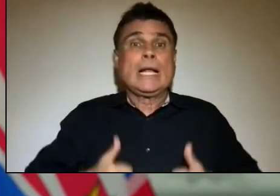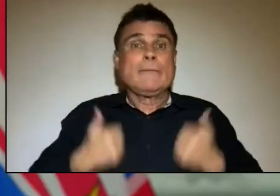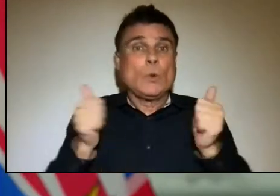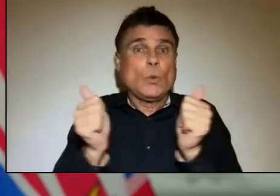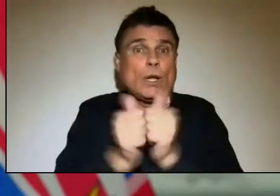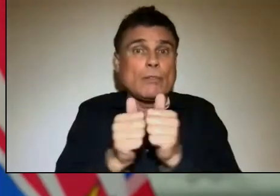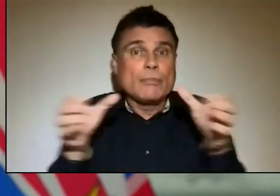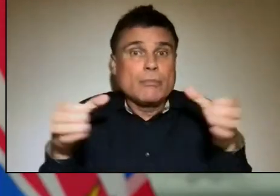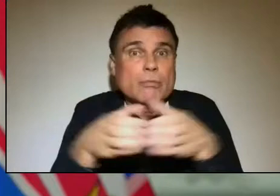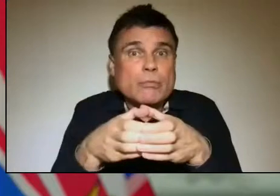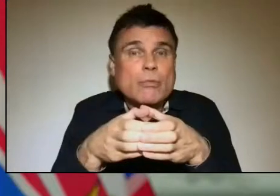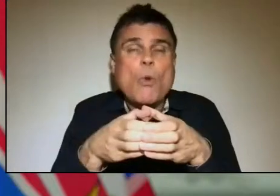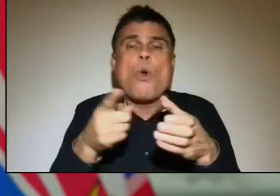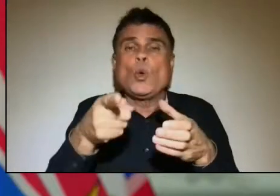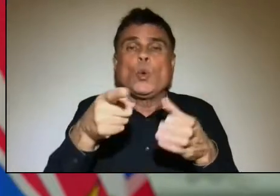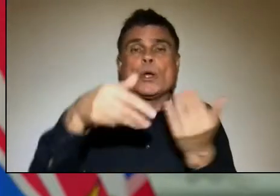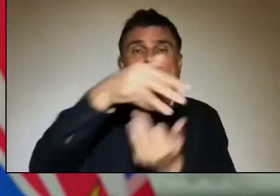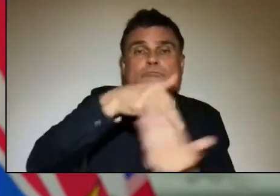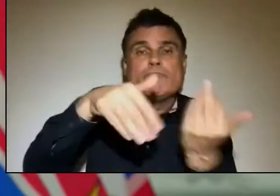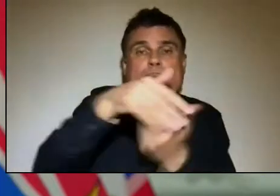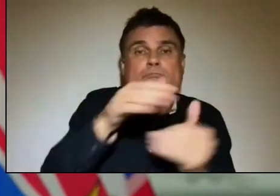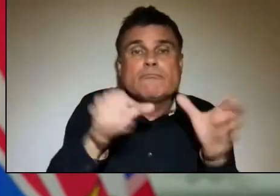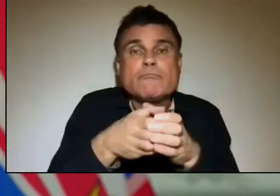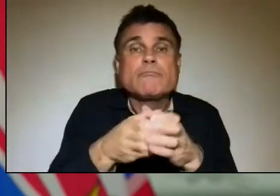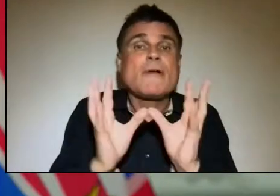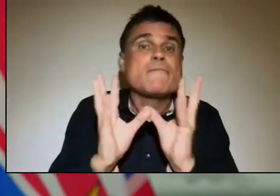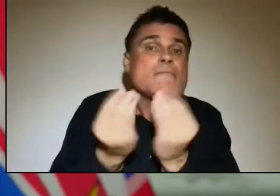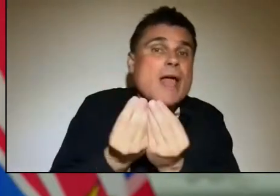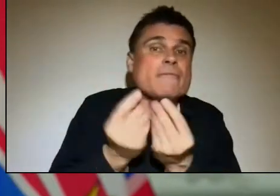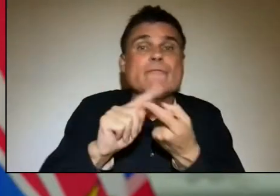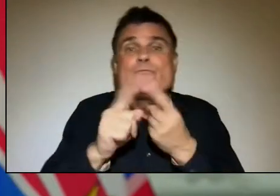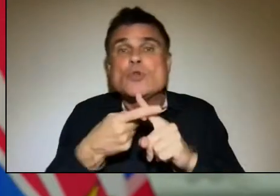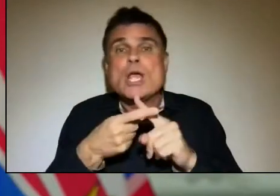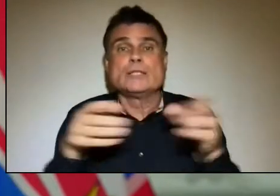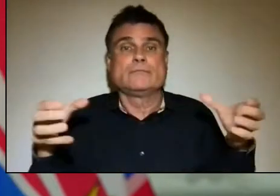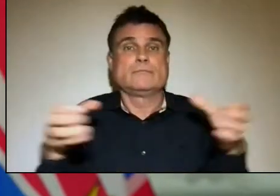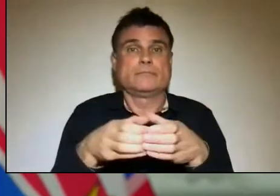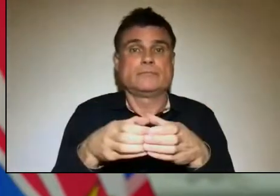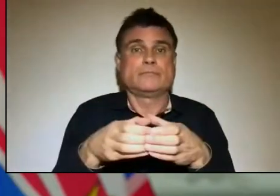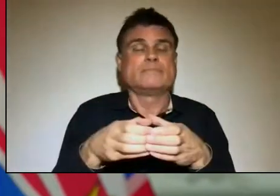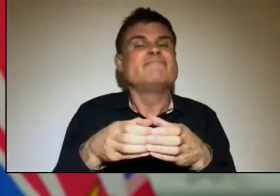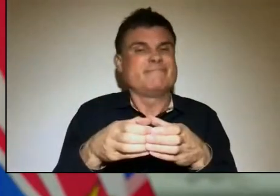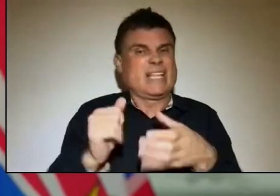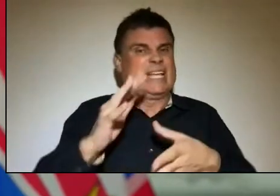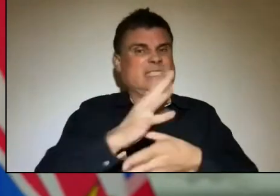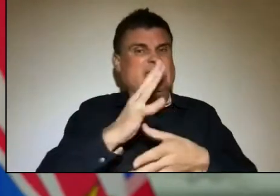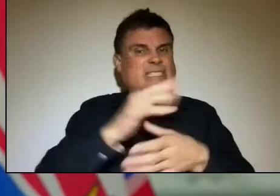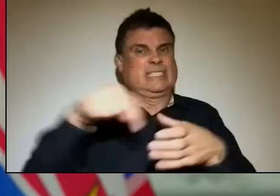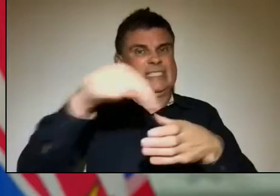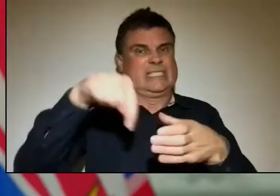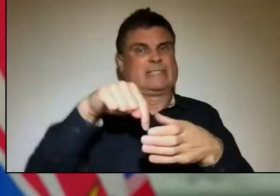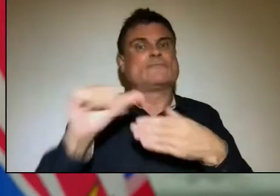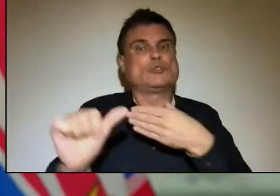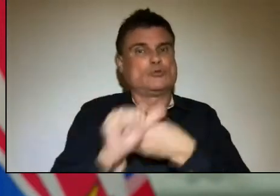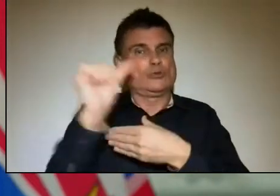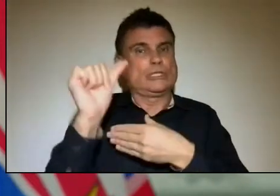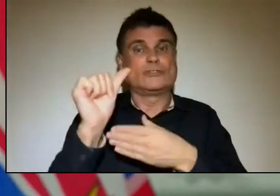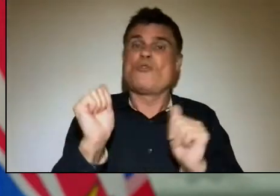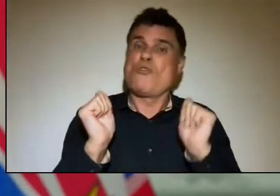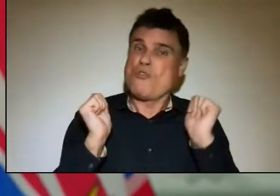socialize with, our family, our friends, our social connections.